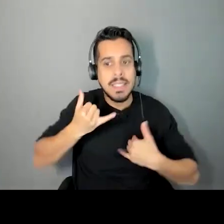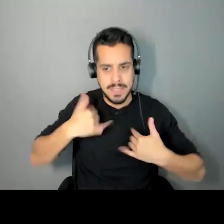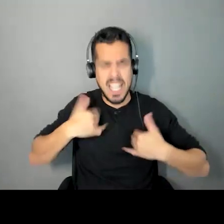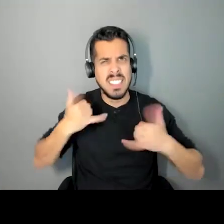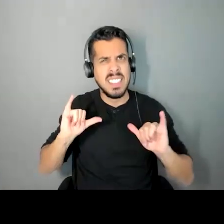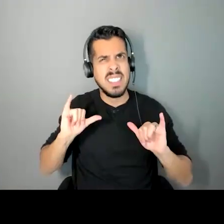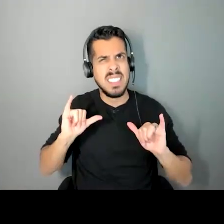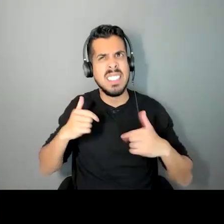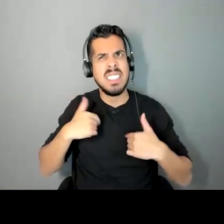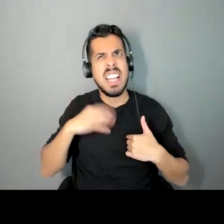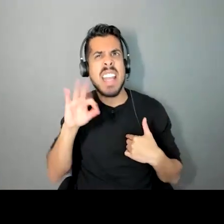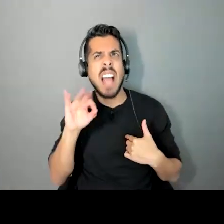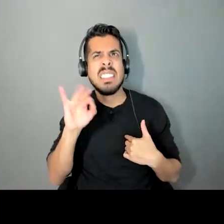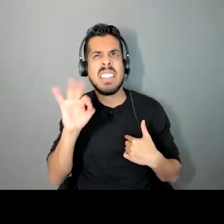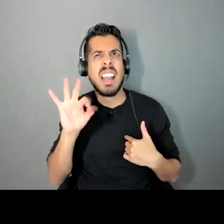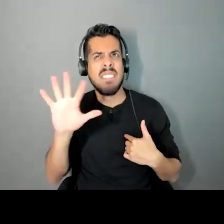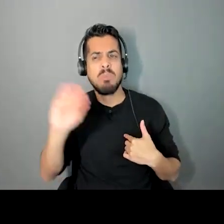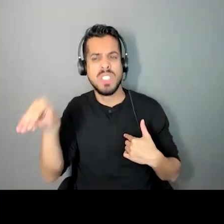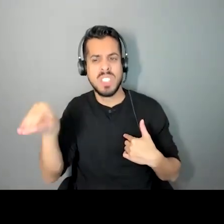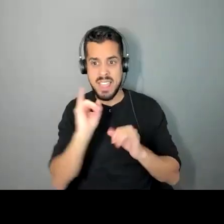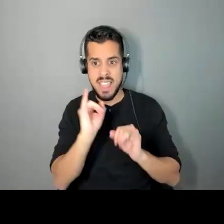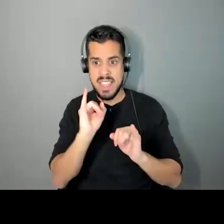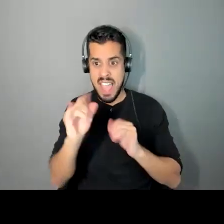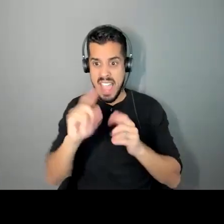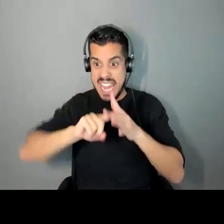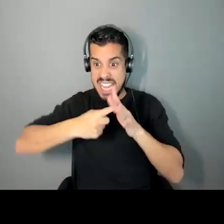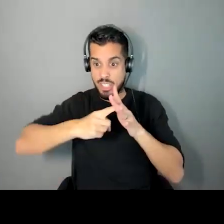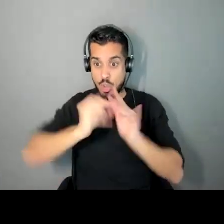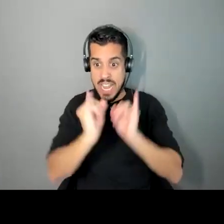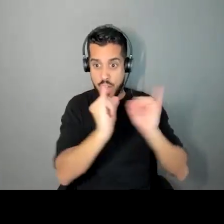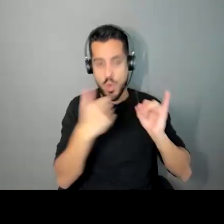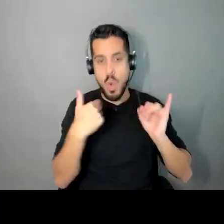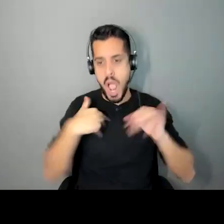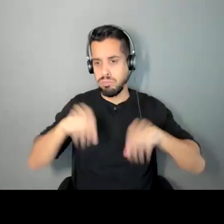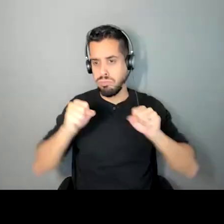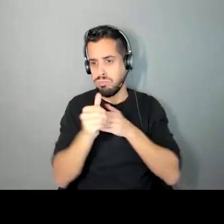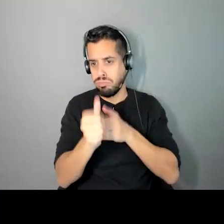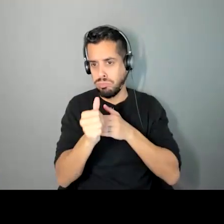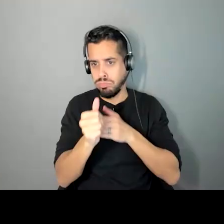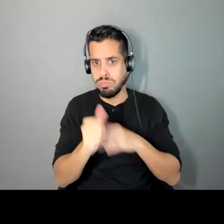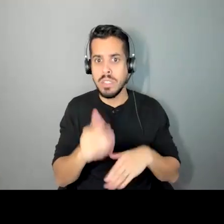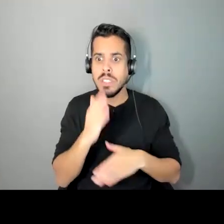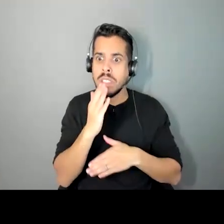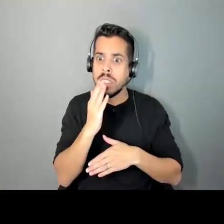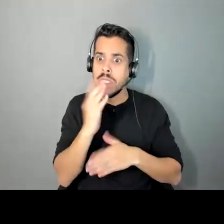90, 95% of those initial interviews. And so many times people are like, "I'm talking to the CEO?"